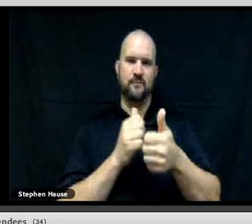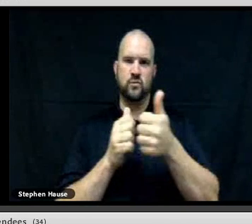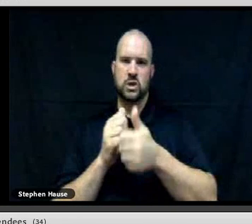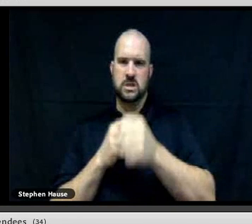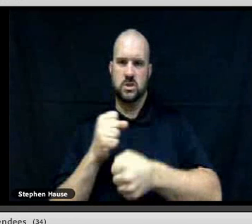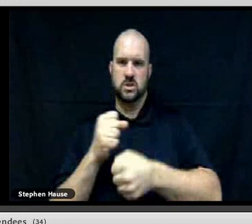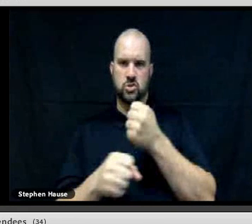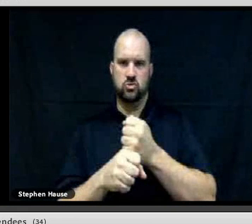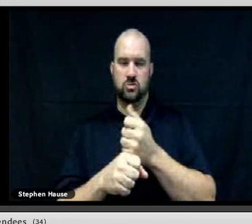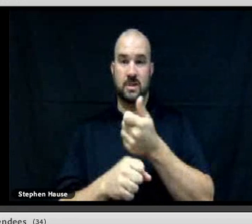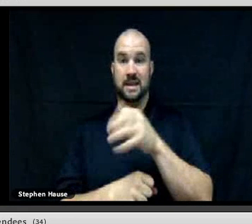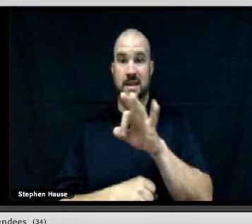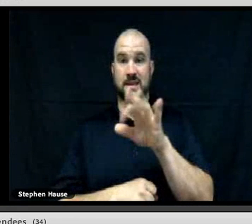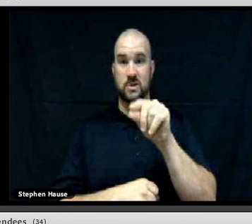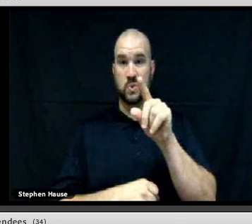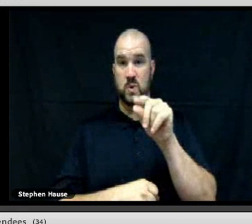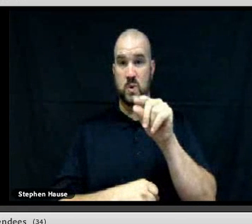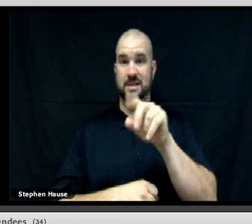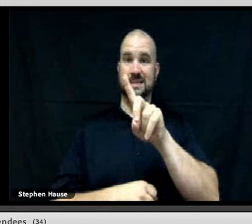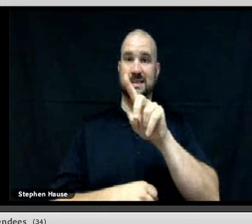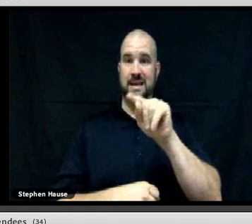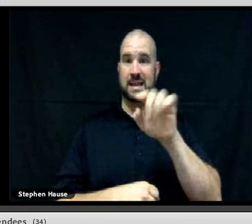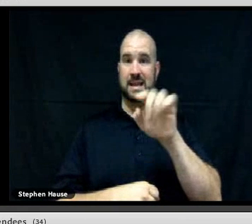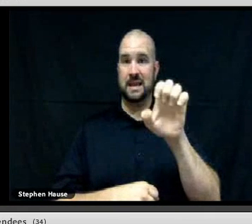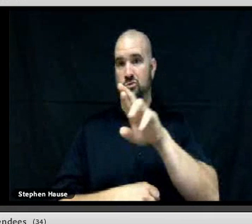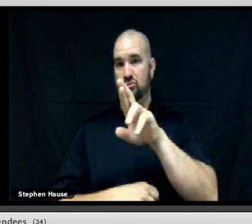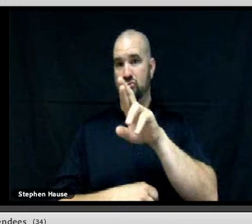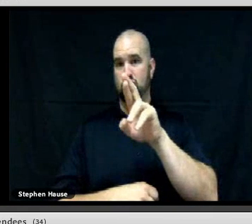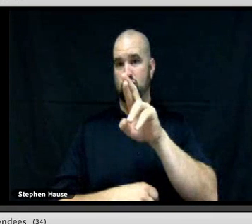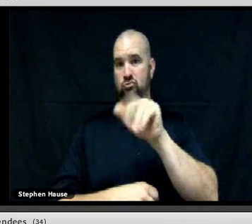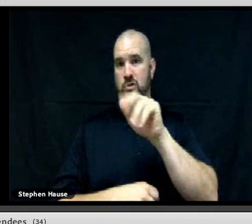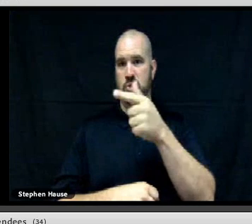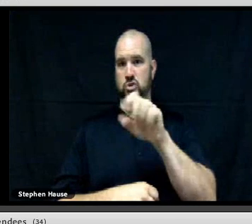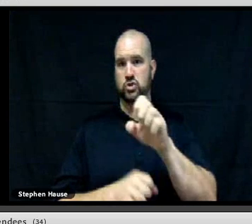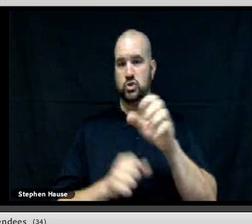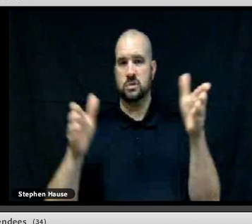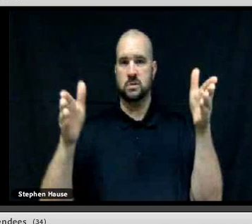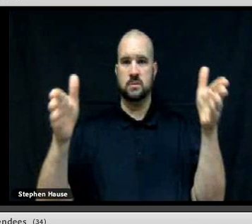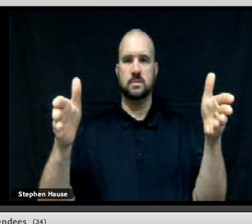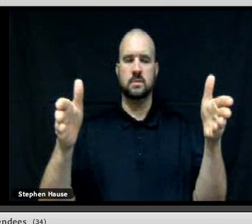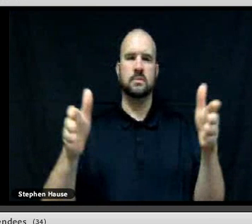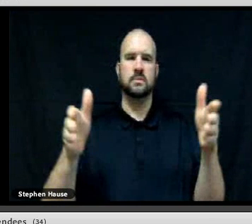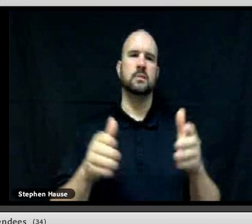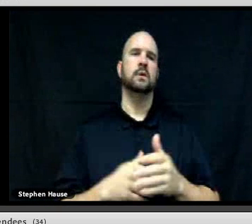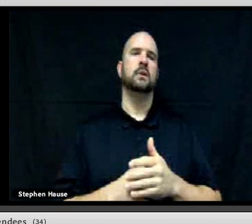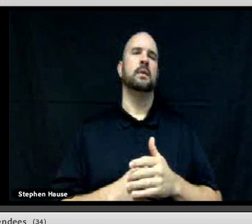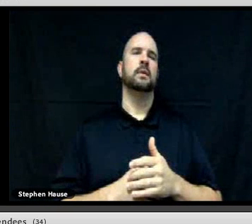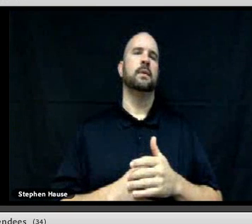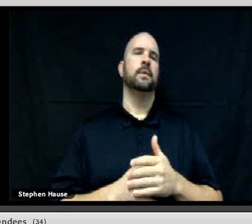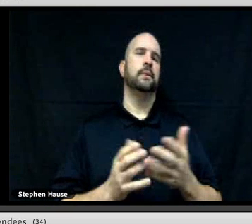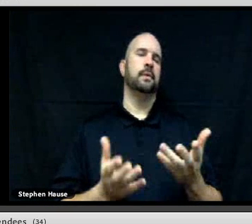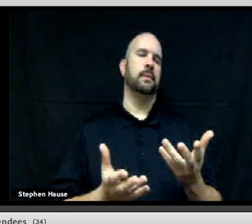providing, um, uh, like, a standardized date format,